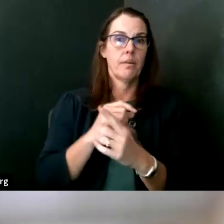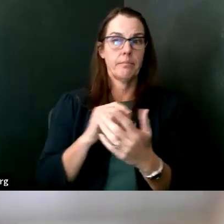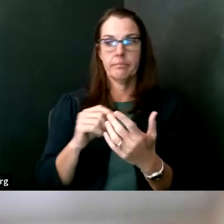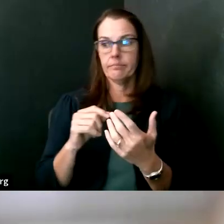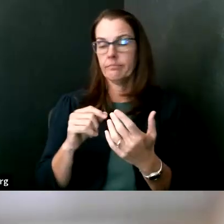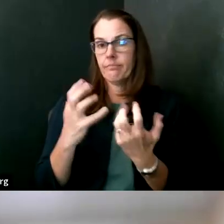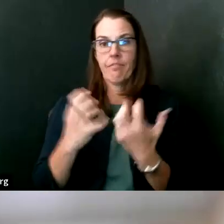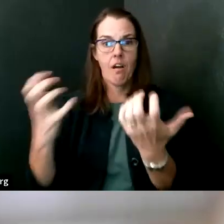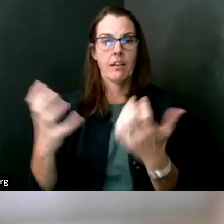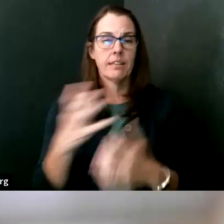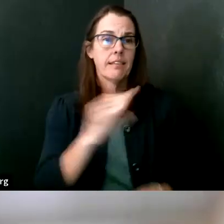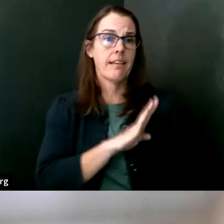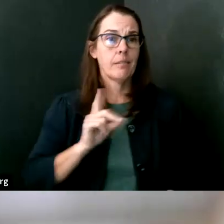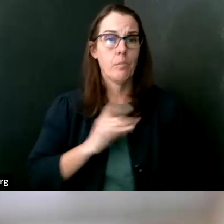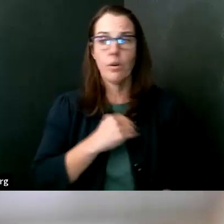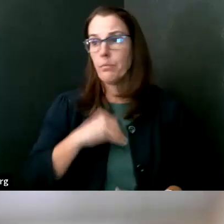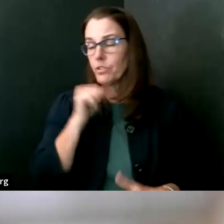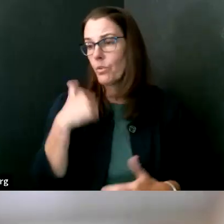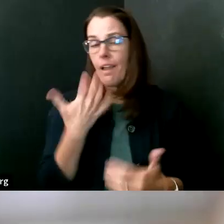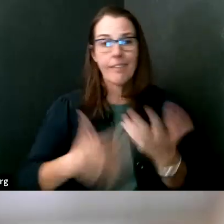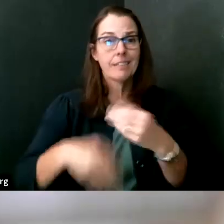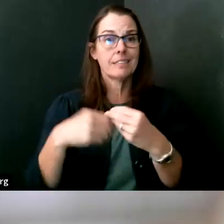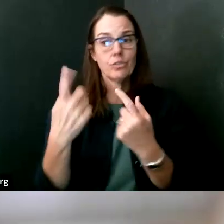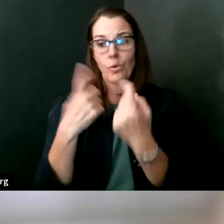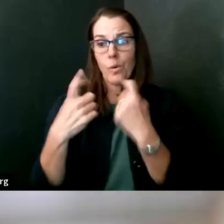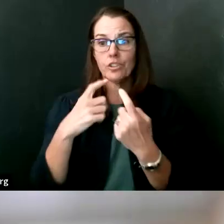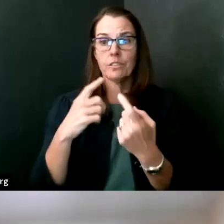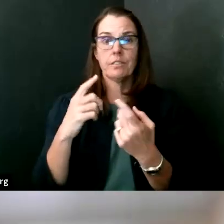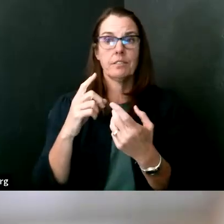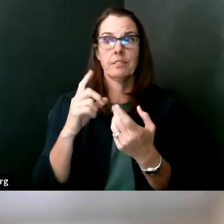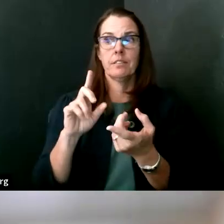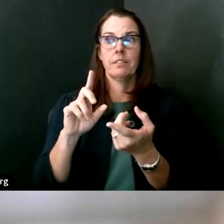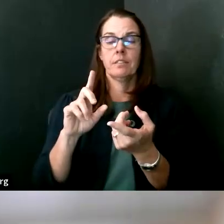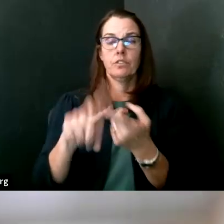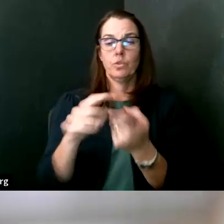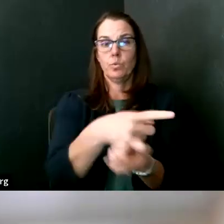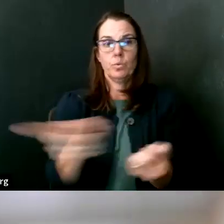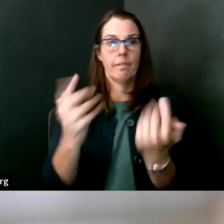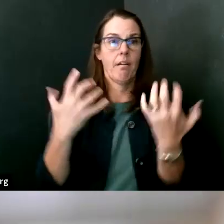also don't have any additional questions from board members to attendees then I will um move